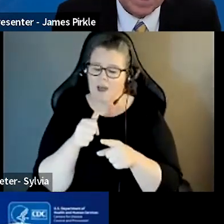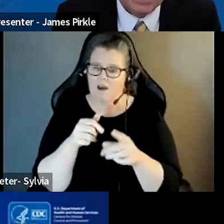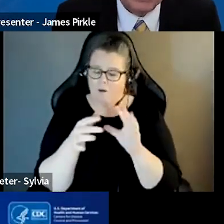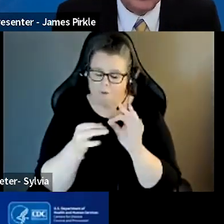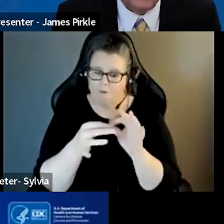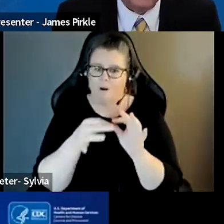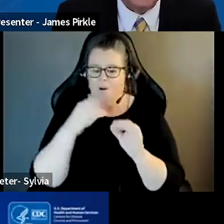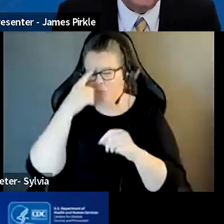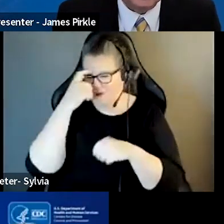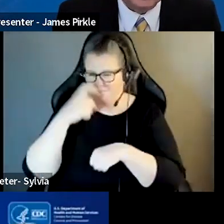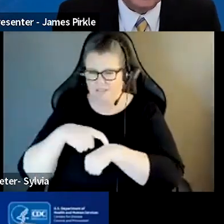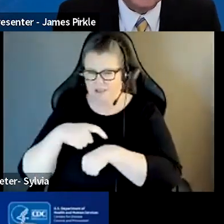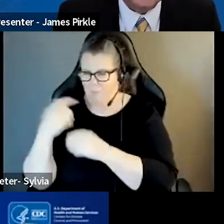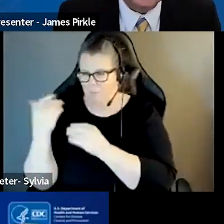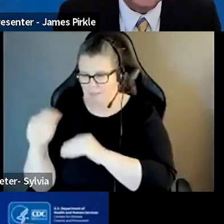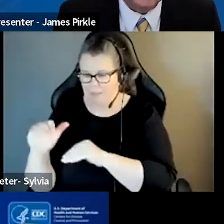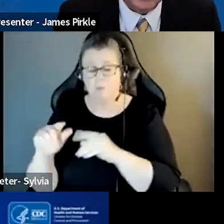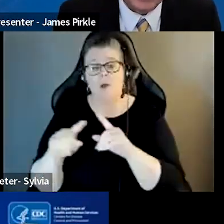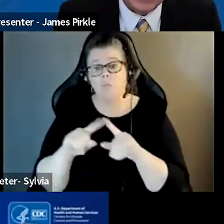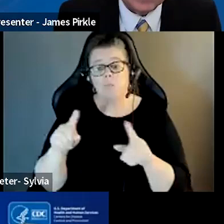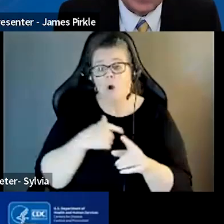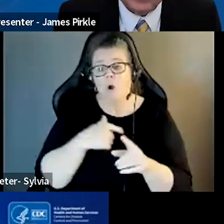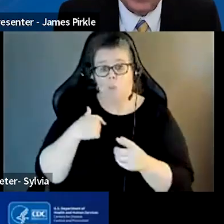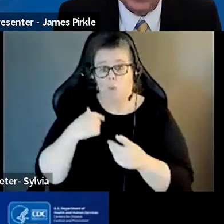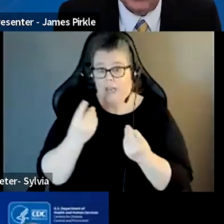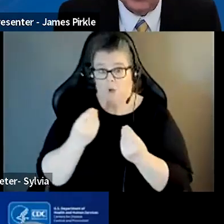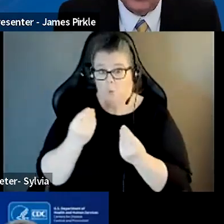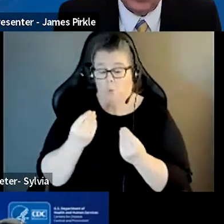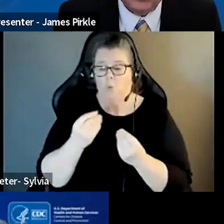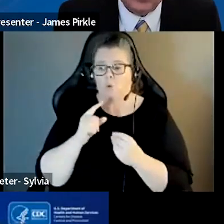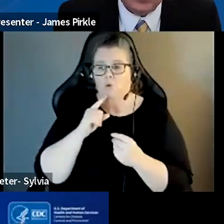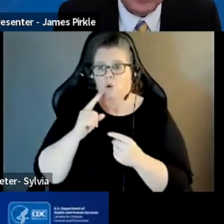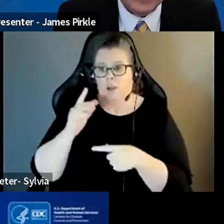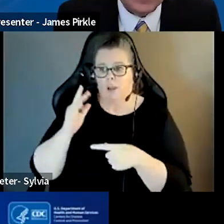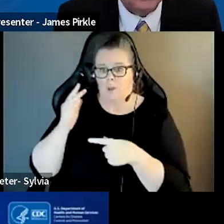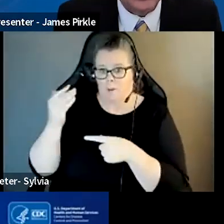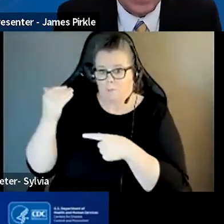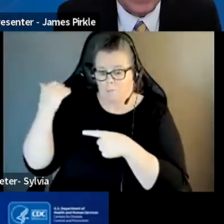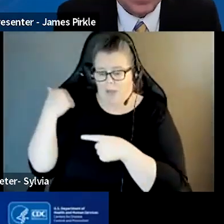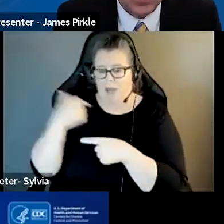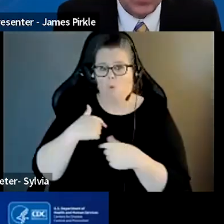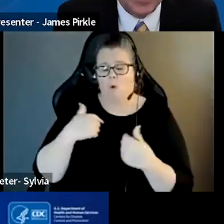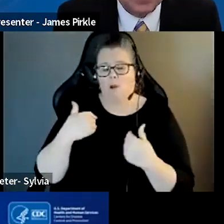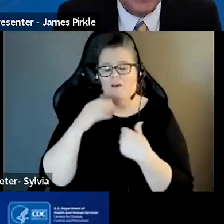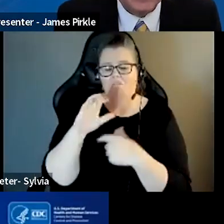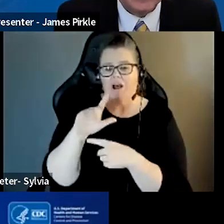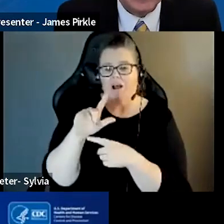But what we have done is in the past, there has been a program called the "CLIA Compliance Program"